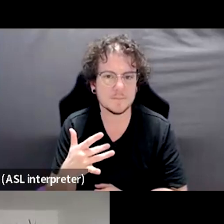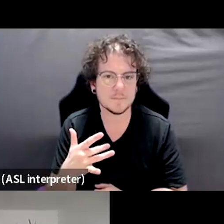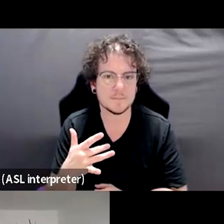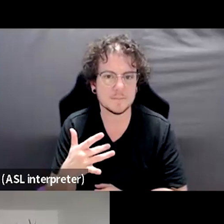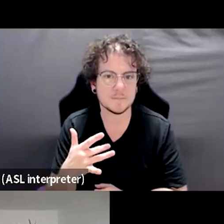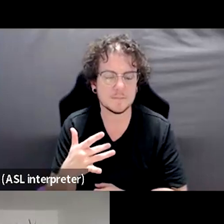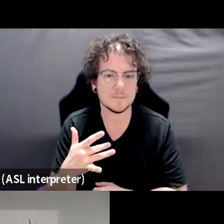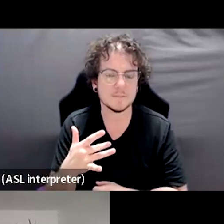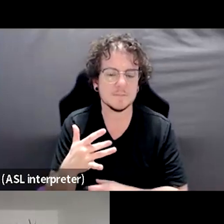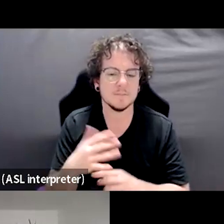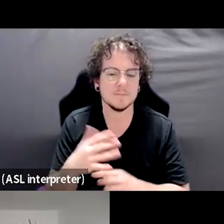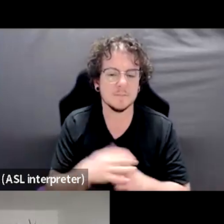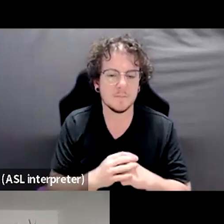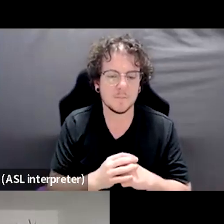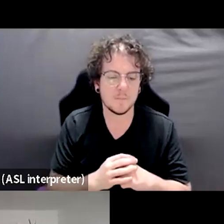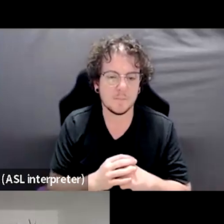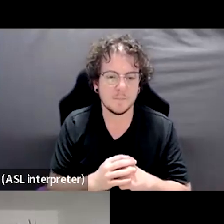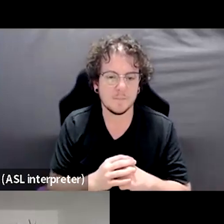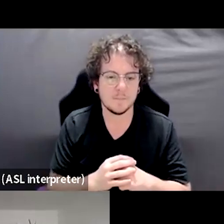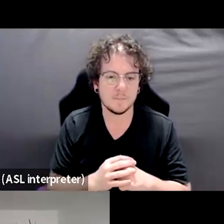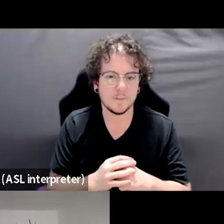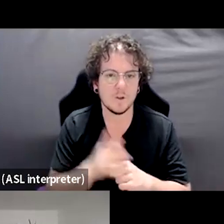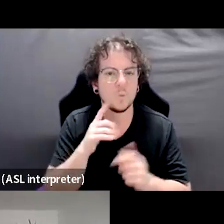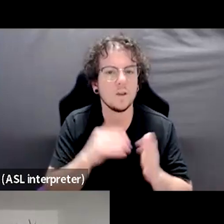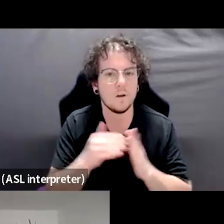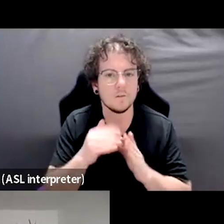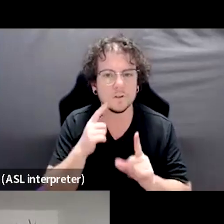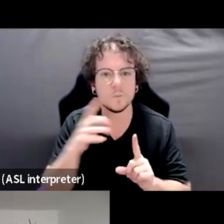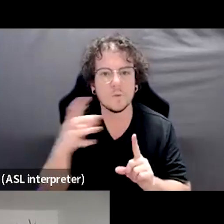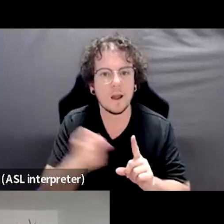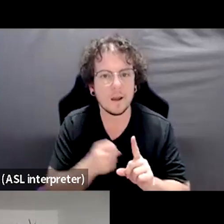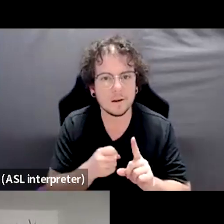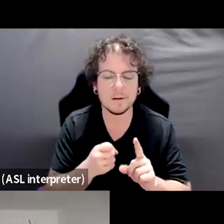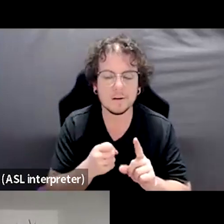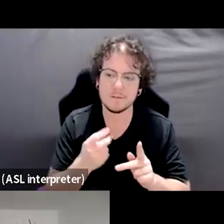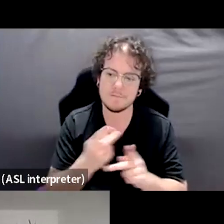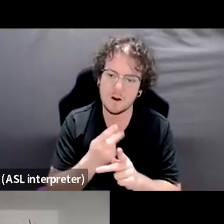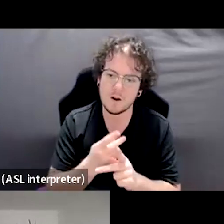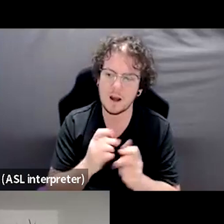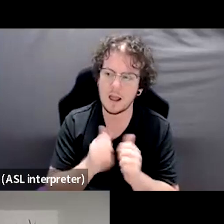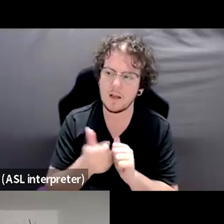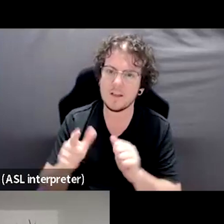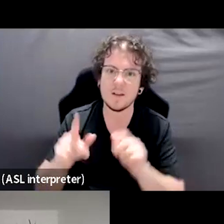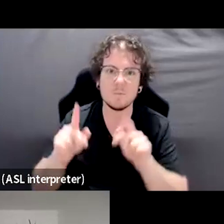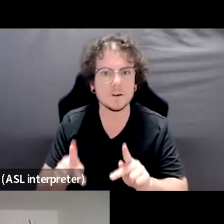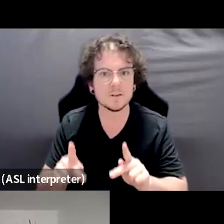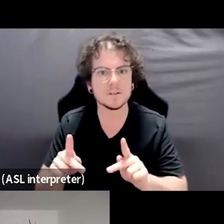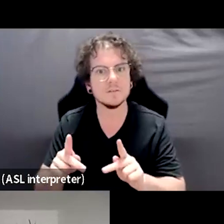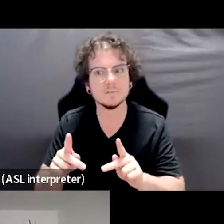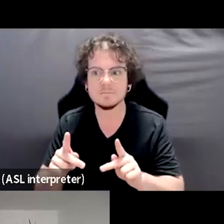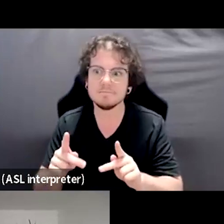often hire and think about how that person might expand as they get more training. And because